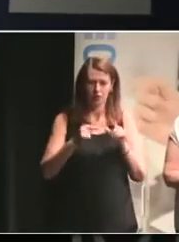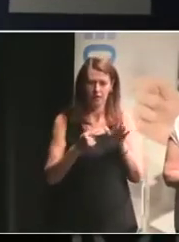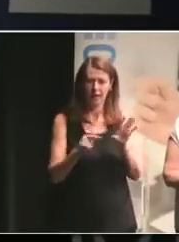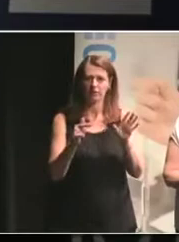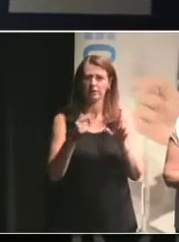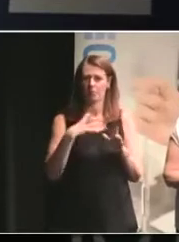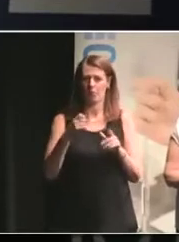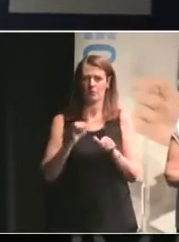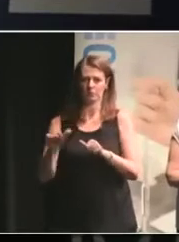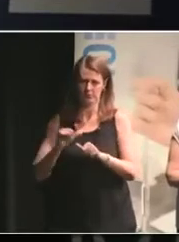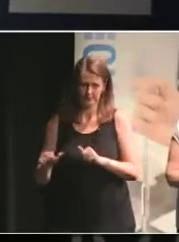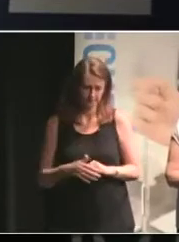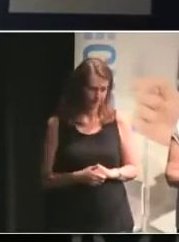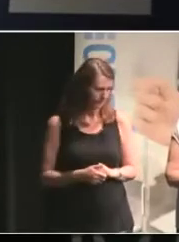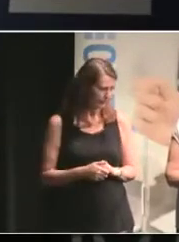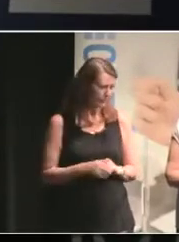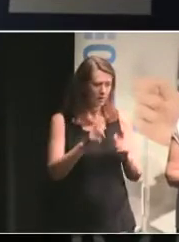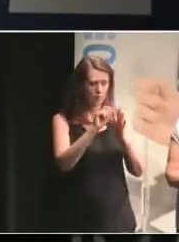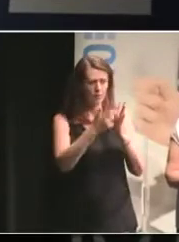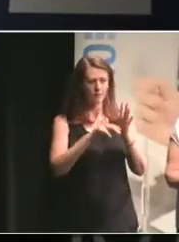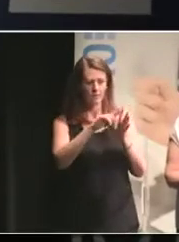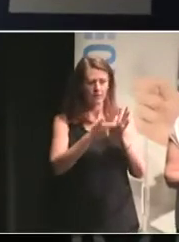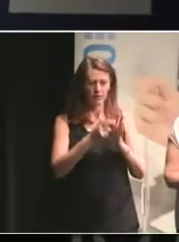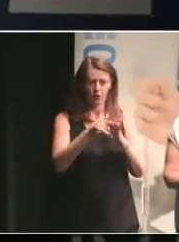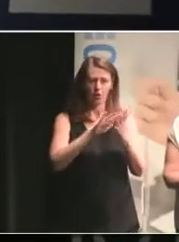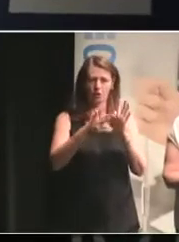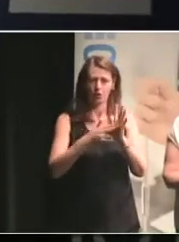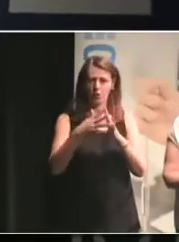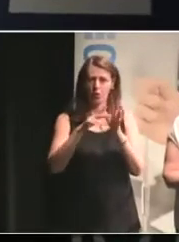Our guest speaker today Professor John Warner is one of the founders of green chemistry,